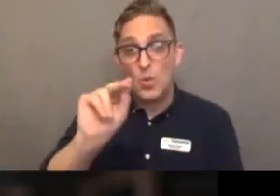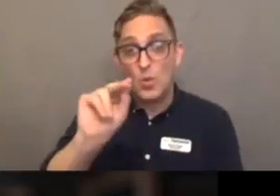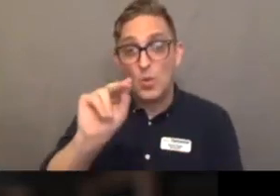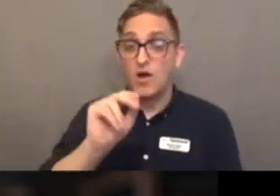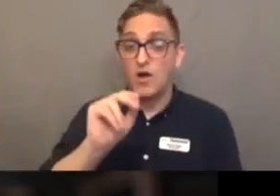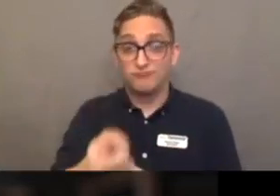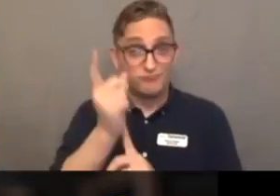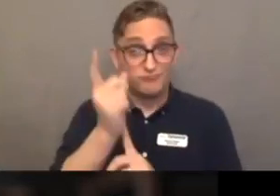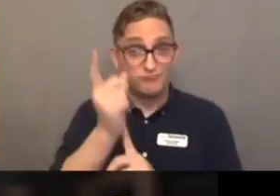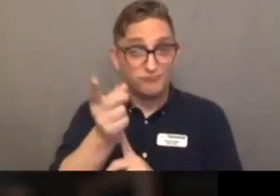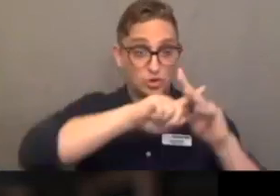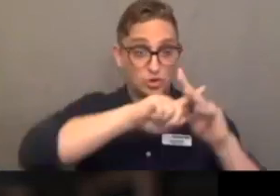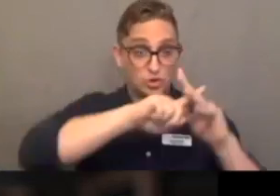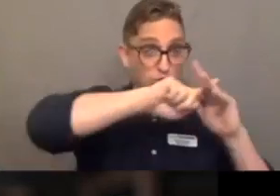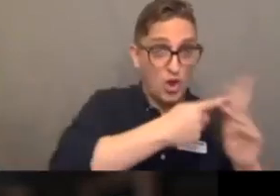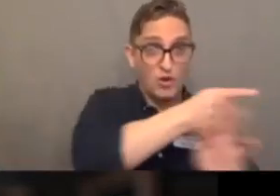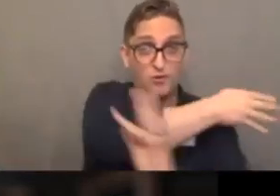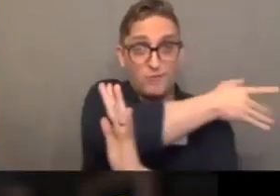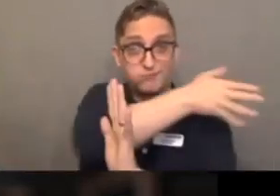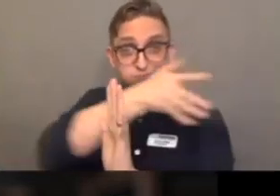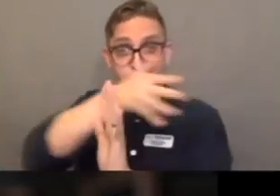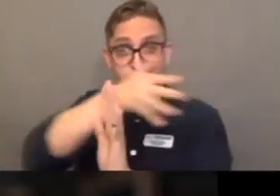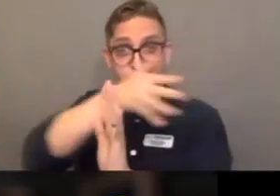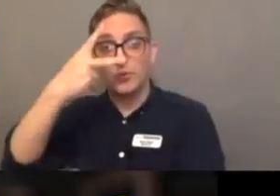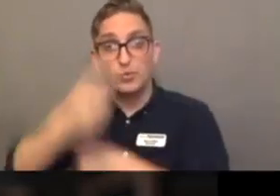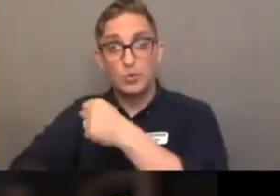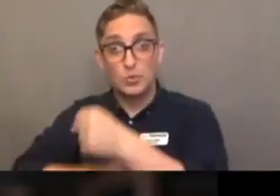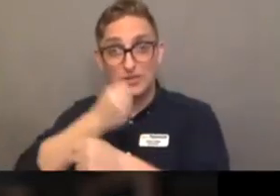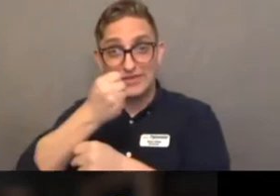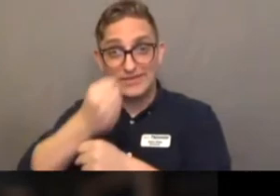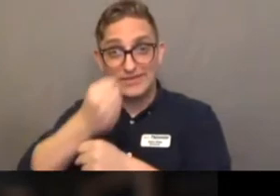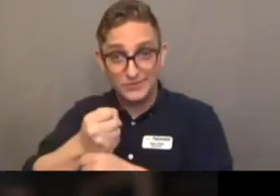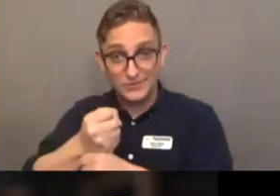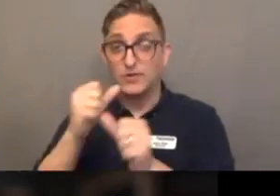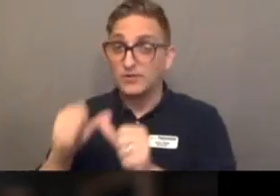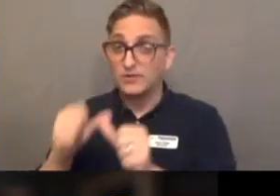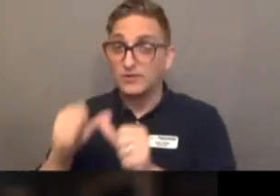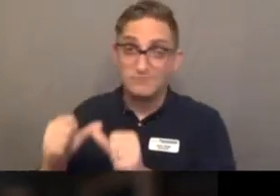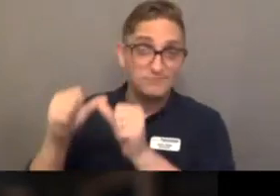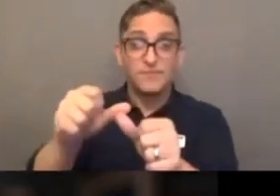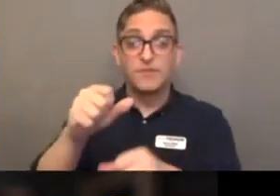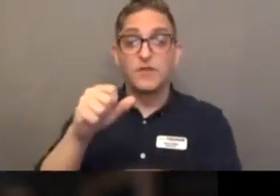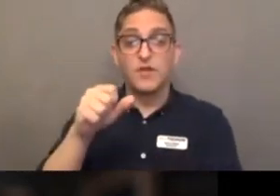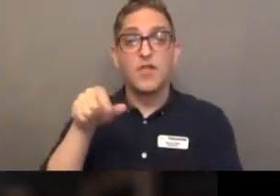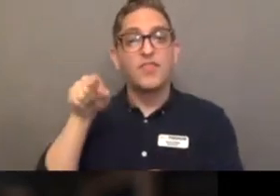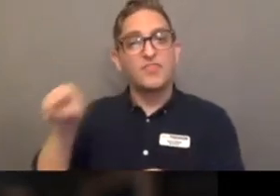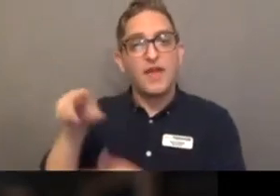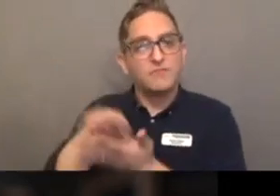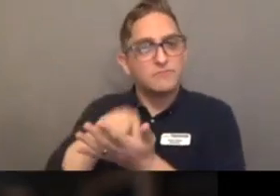the two years that they learn to become a user‑experienced designer and are ready